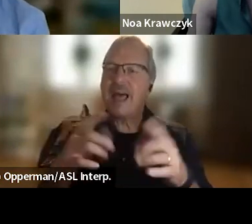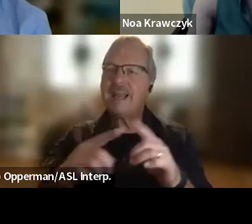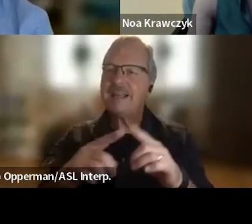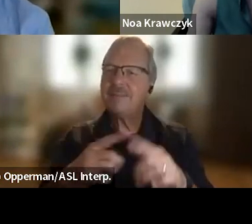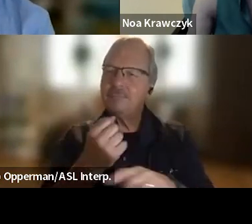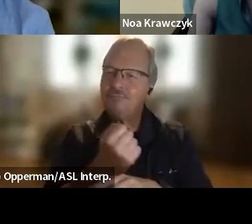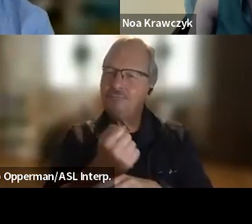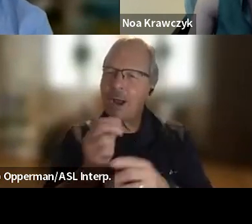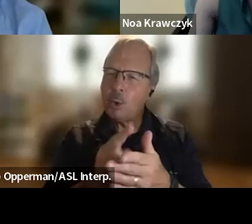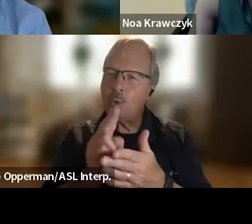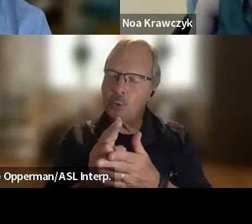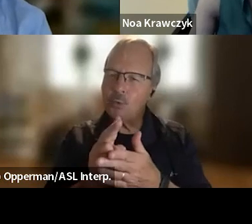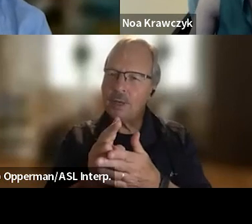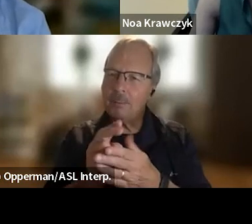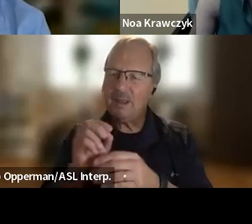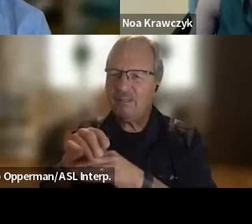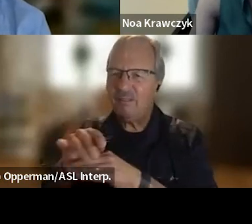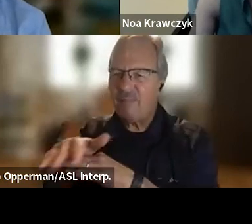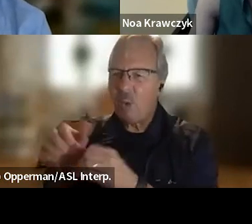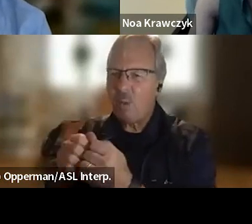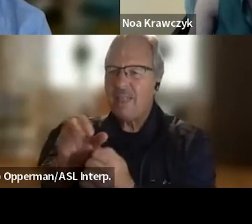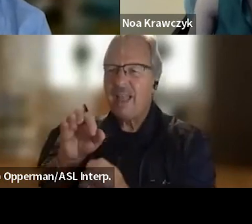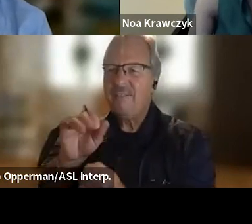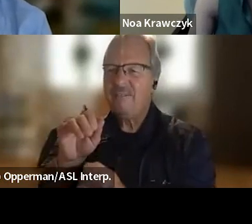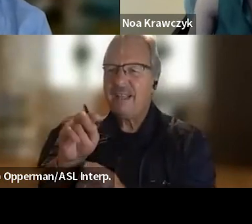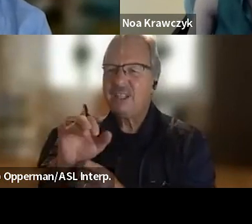and also being contaminated with fentanyl other than opioids.